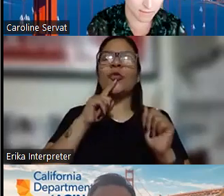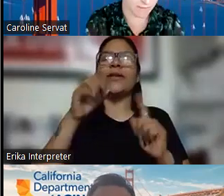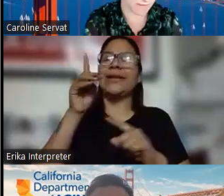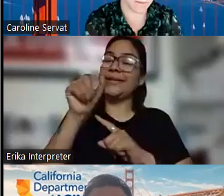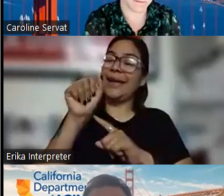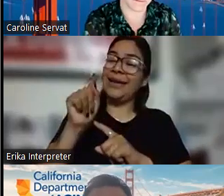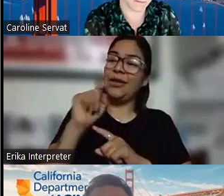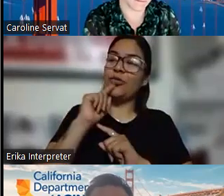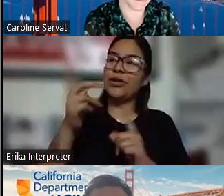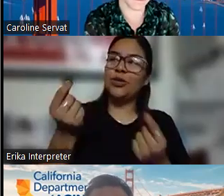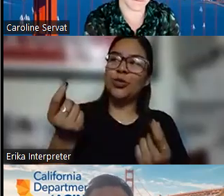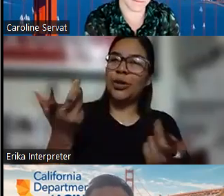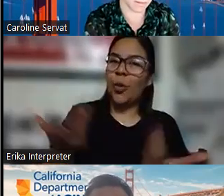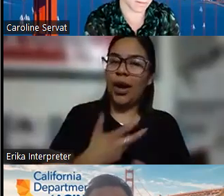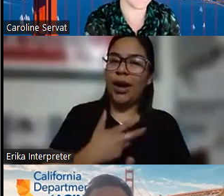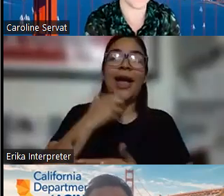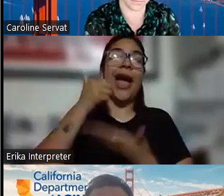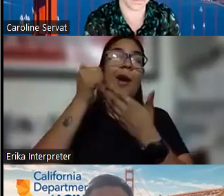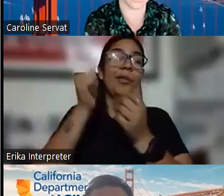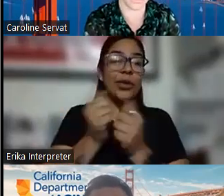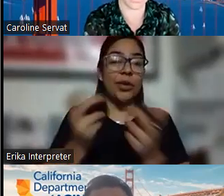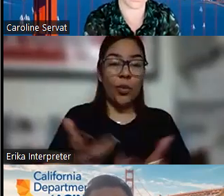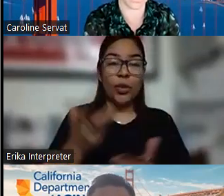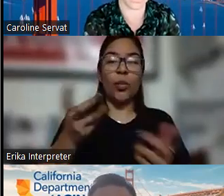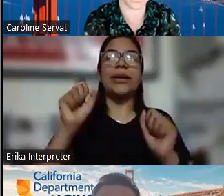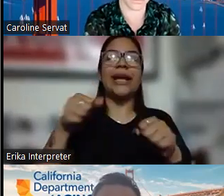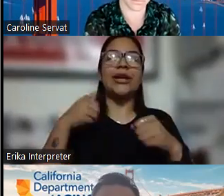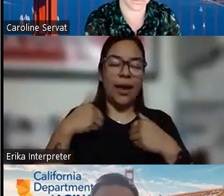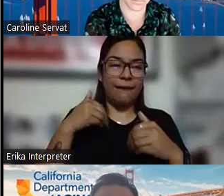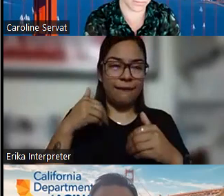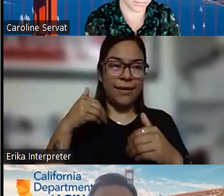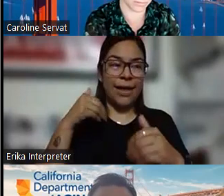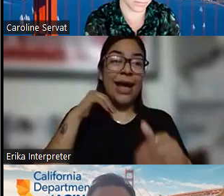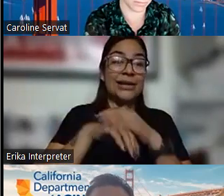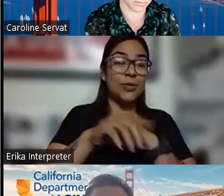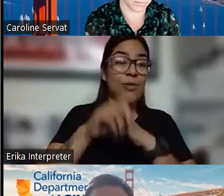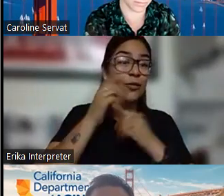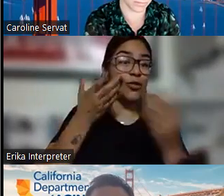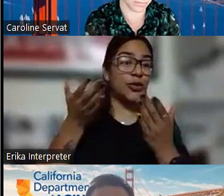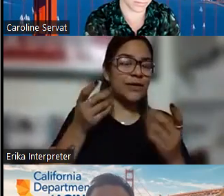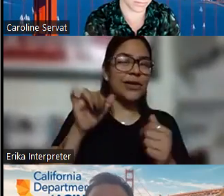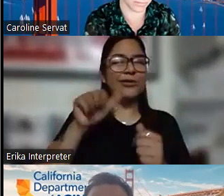are eligible to see or eligible to um receive so that was also one of the issues with this sort of